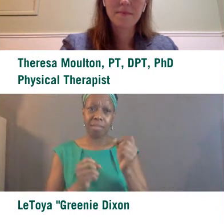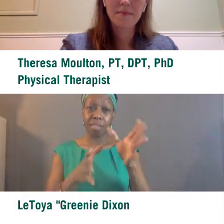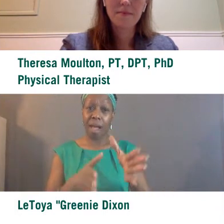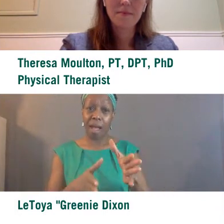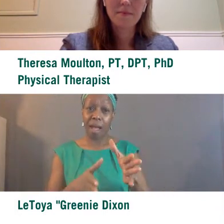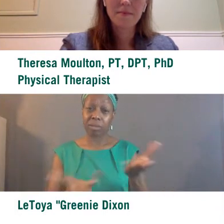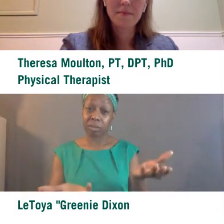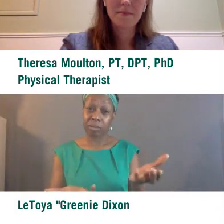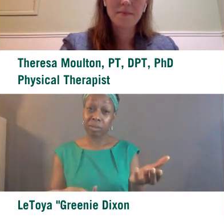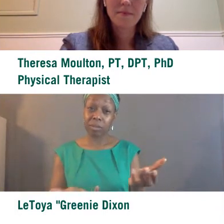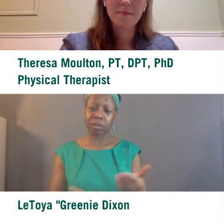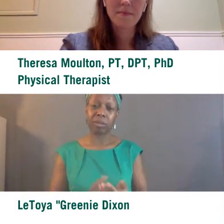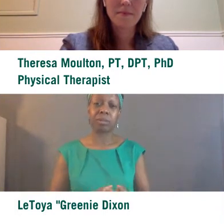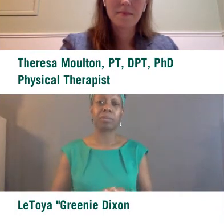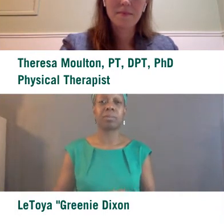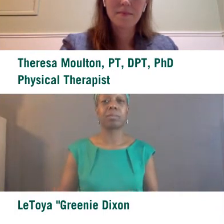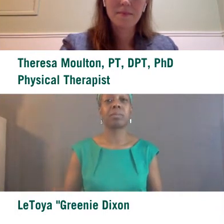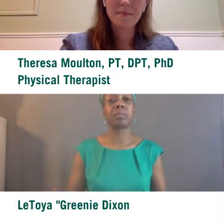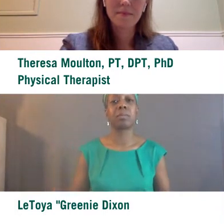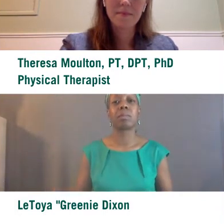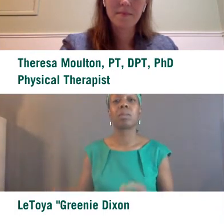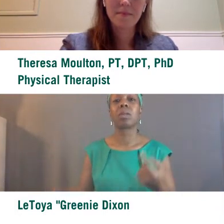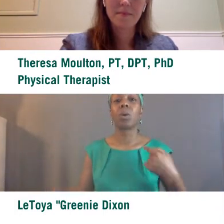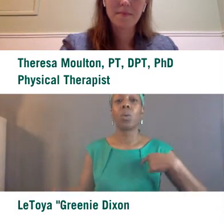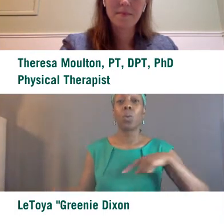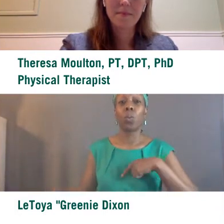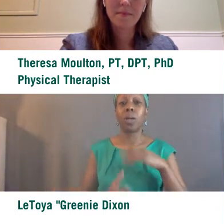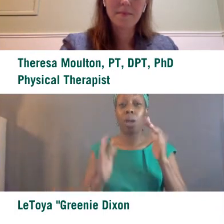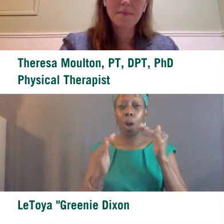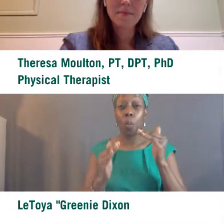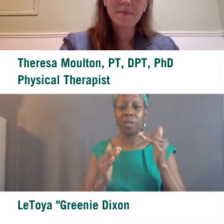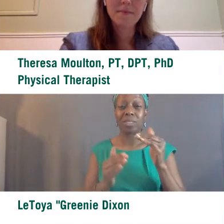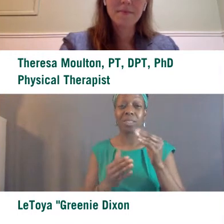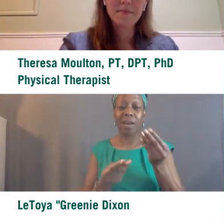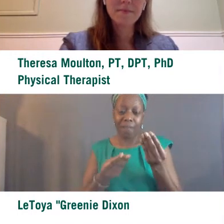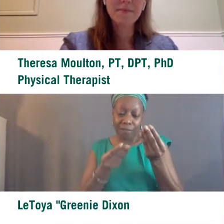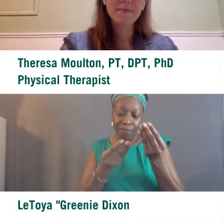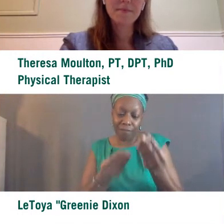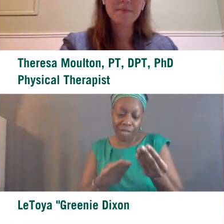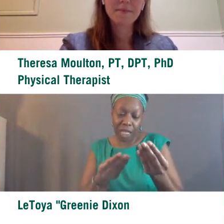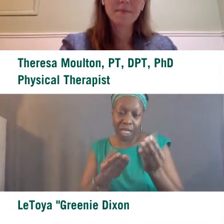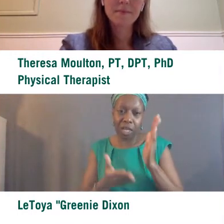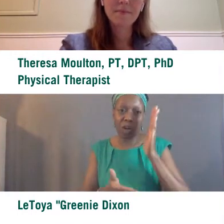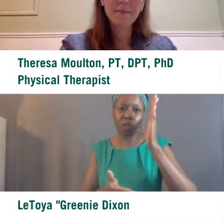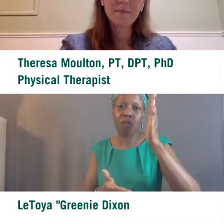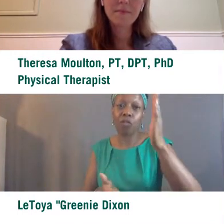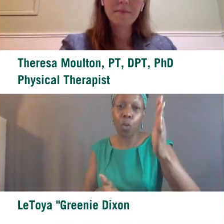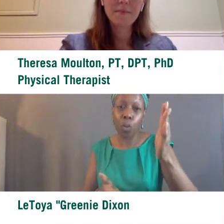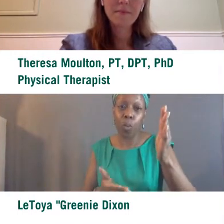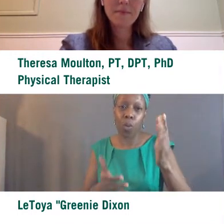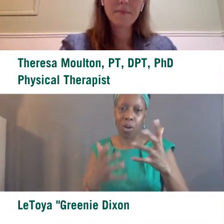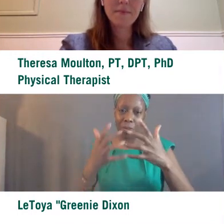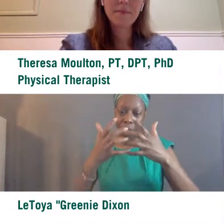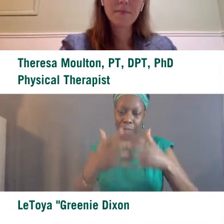Well, we hope it's a feed forward mechanism, that as you obtain skills,